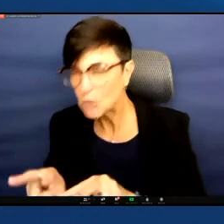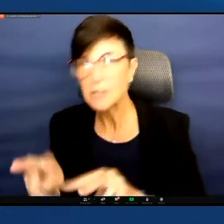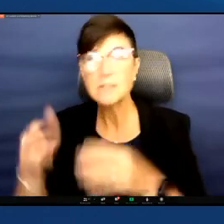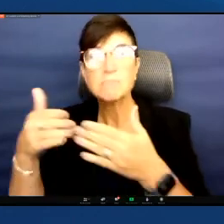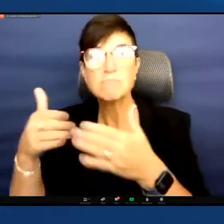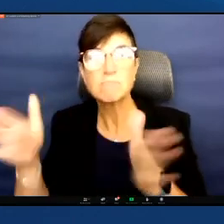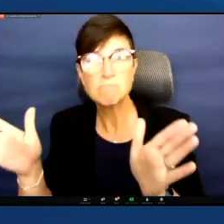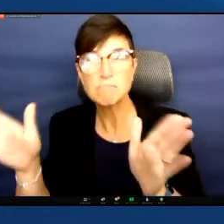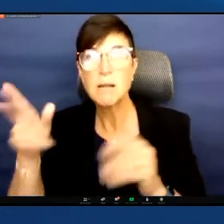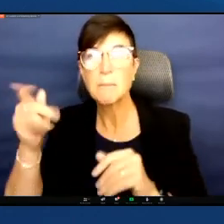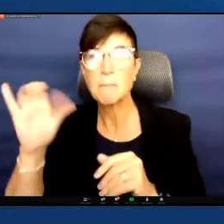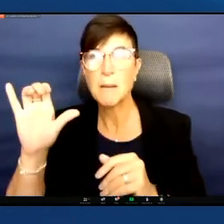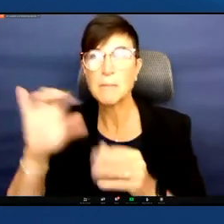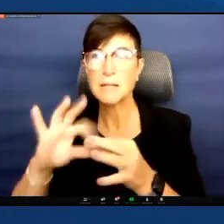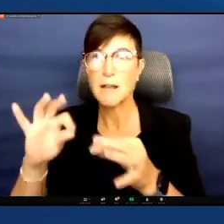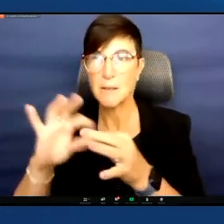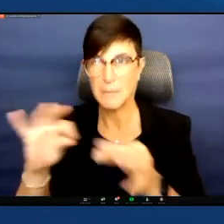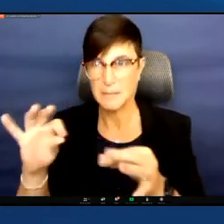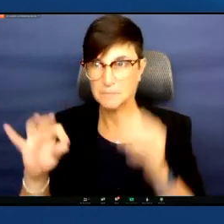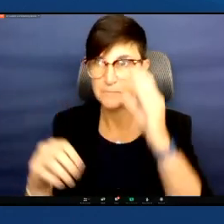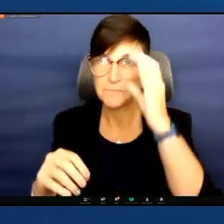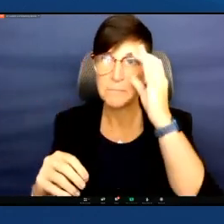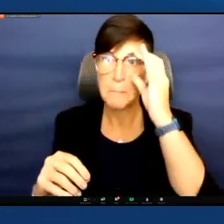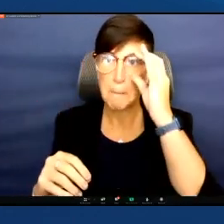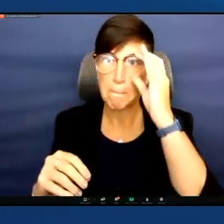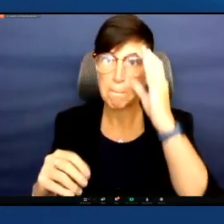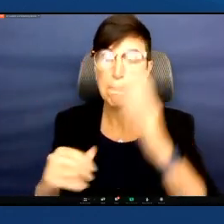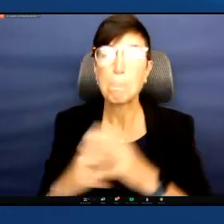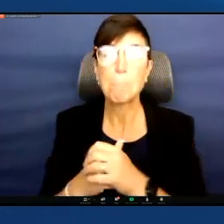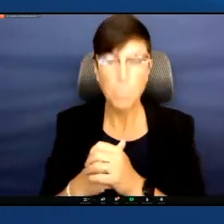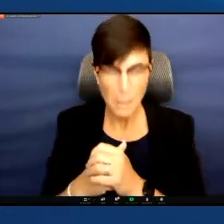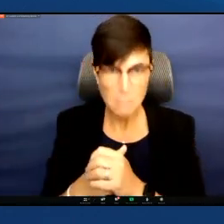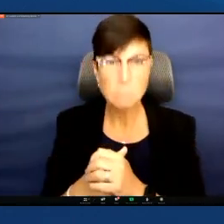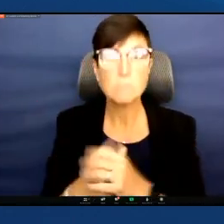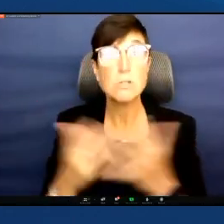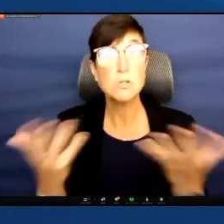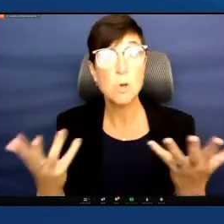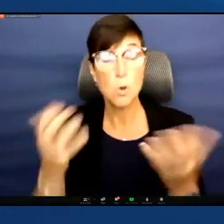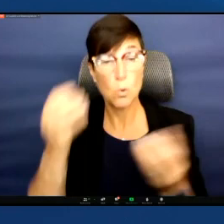and the information relative to the phone number